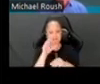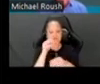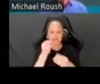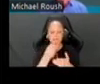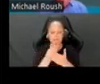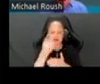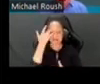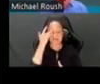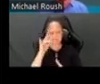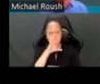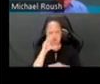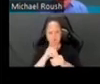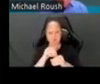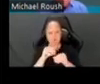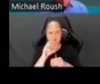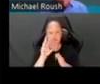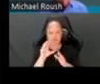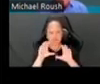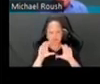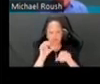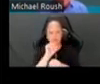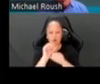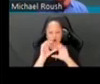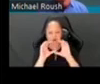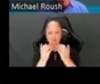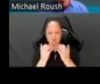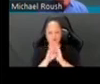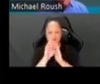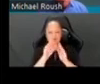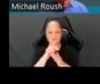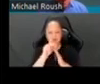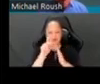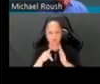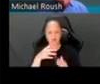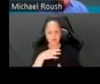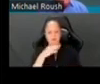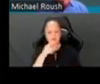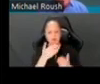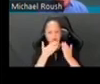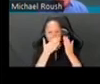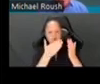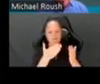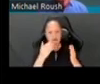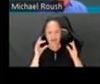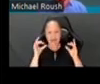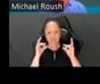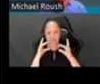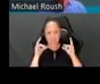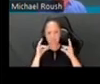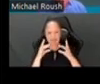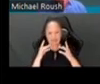Another action that we have is we would like you to provide feedback. NAWDP is seeking